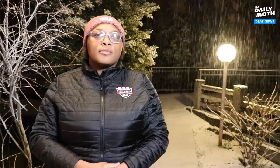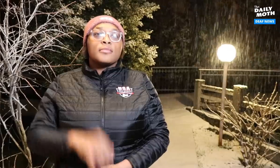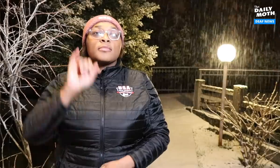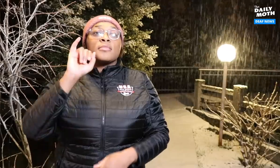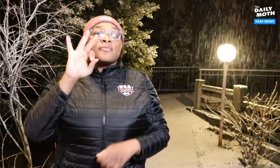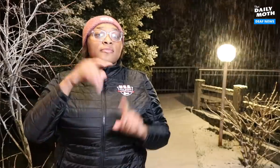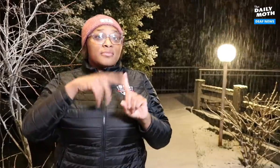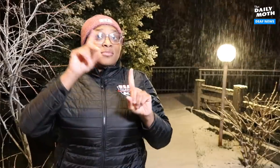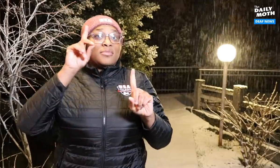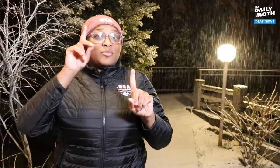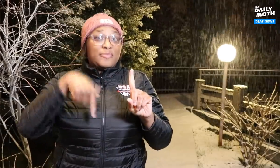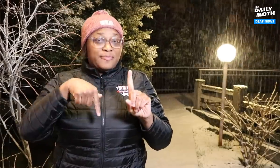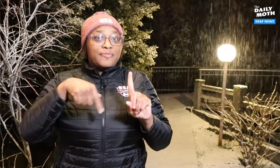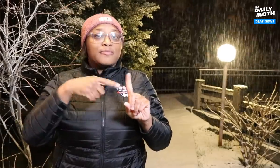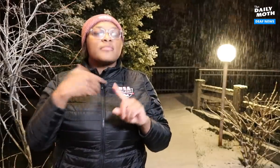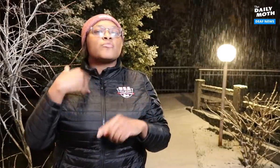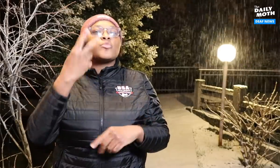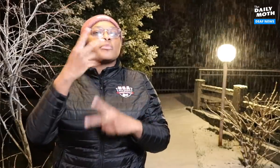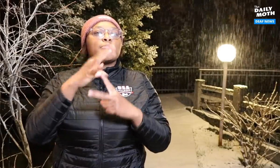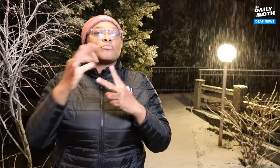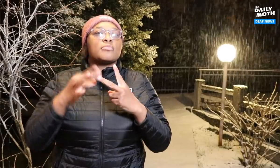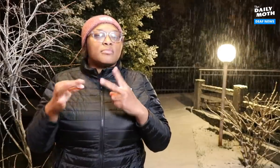If they are disqualified, they have two options.